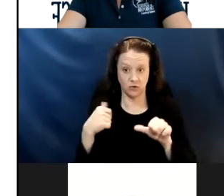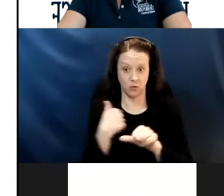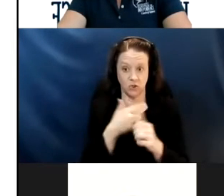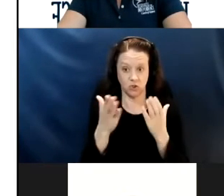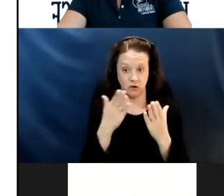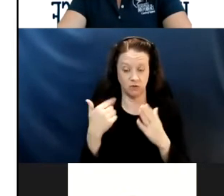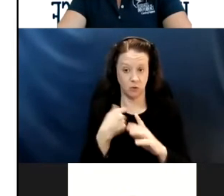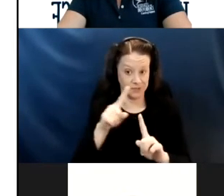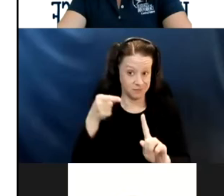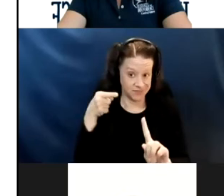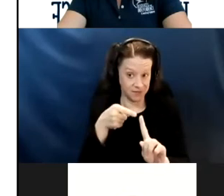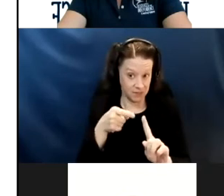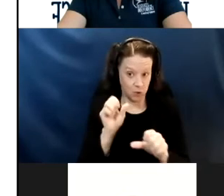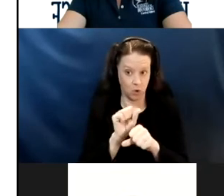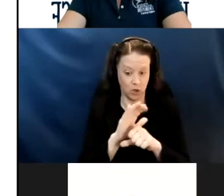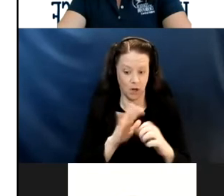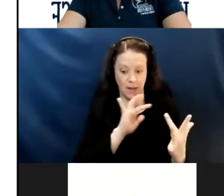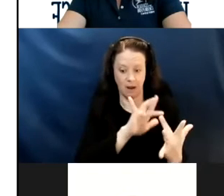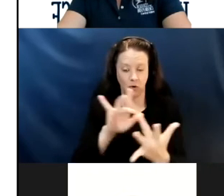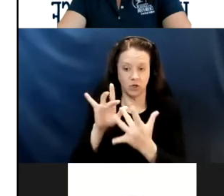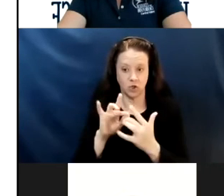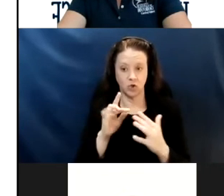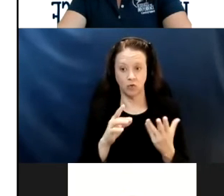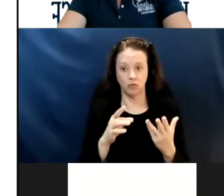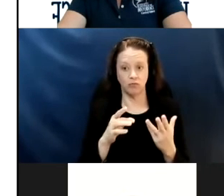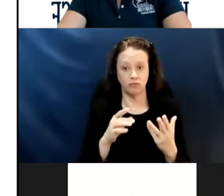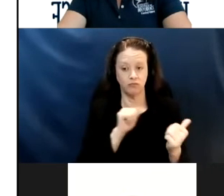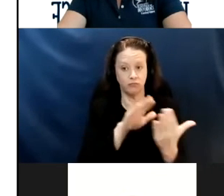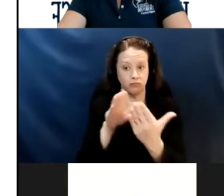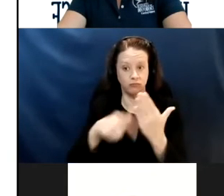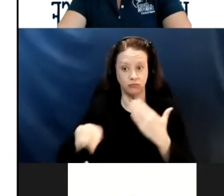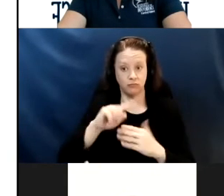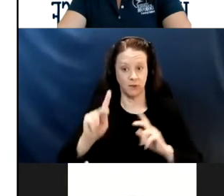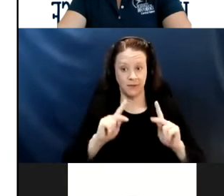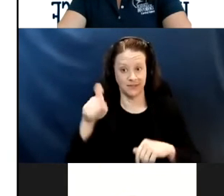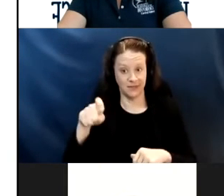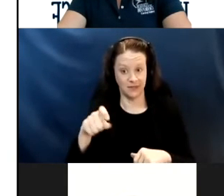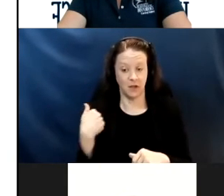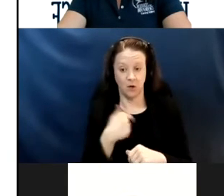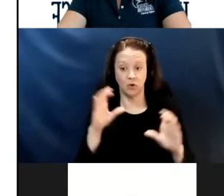on outreach to get to those folks also. We're searching for more outreach opportunities